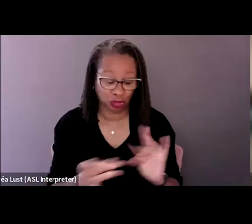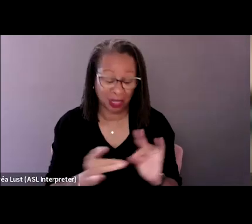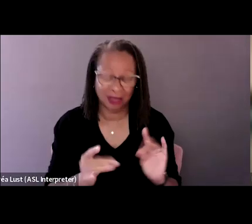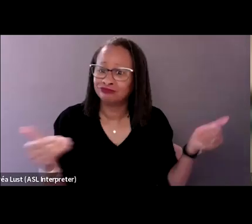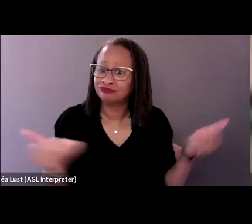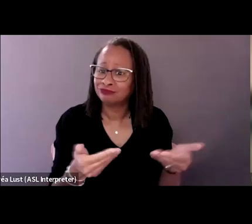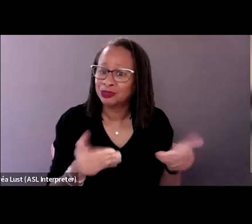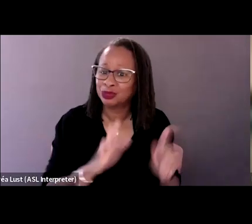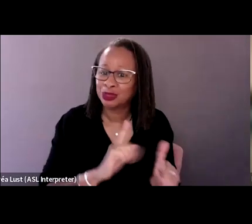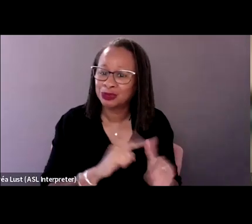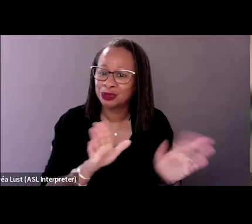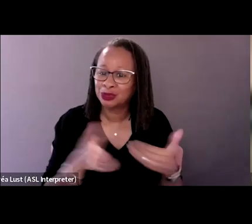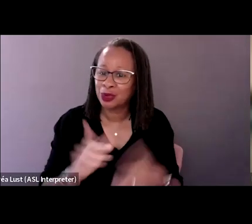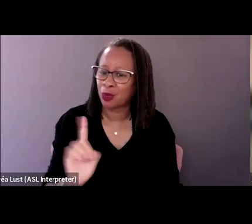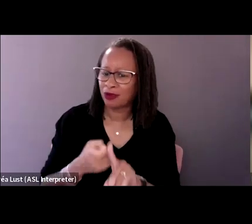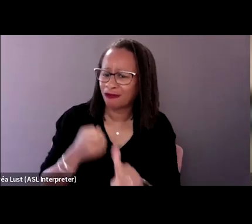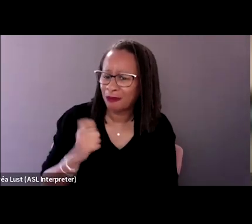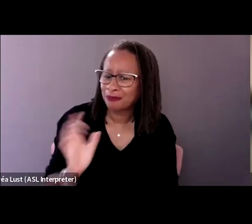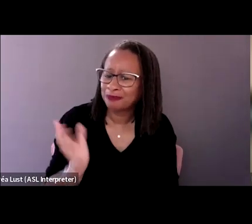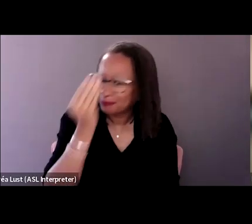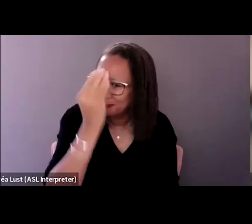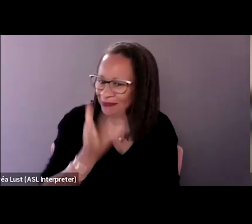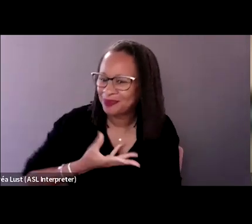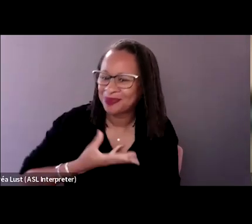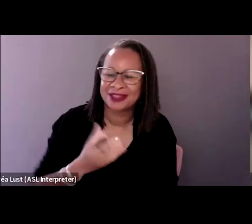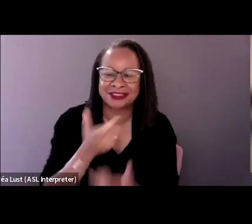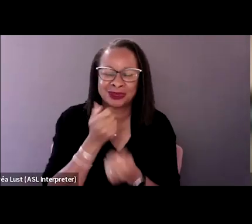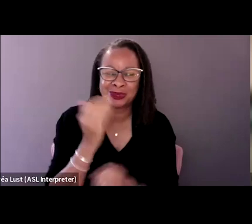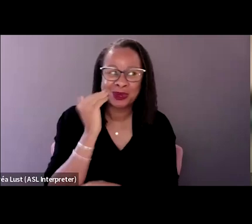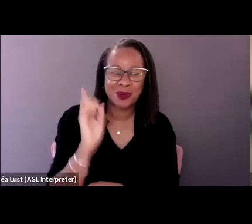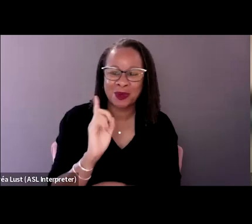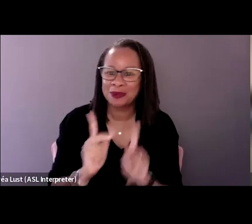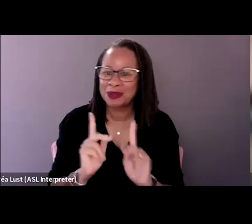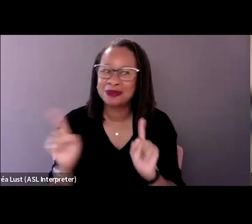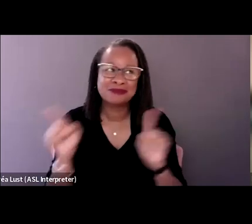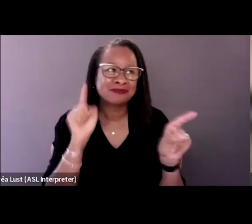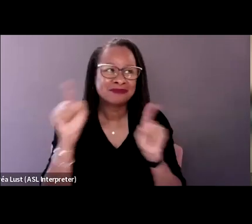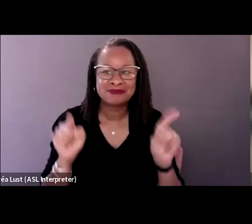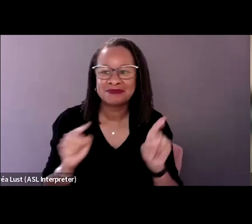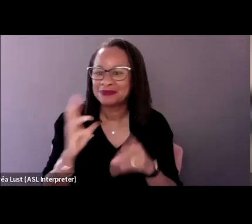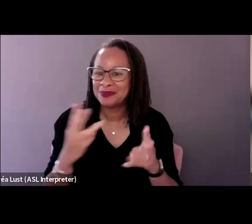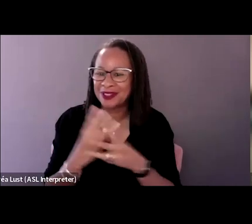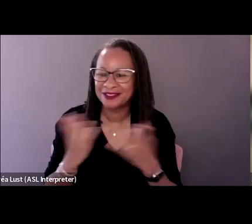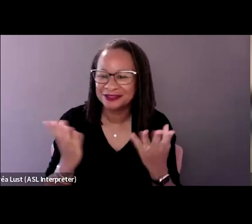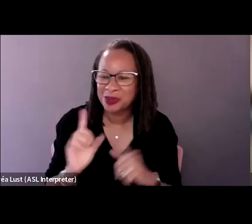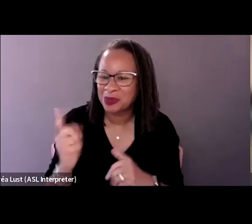to the room and where you're calling in from. It's always so interesting to know where folks are actually joining us from.